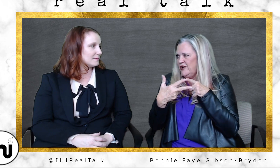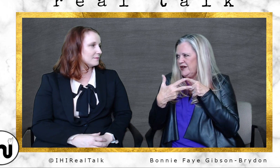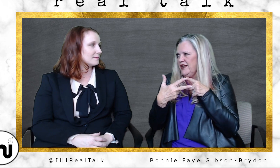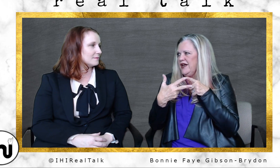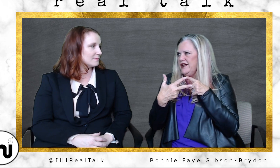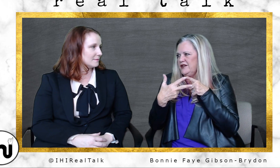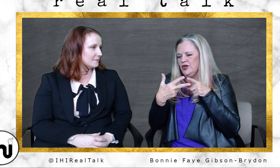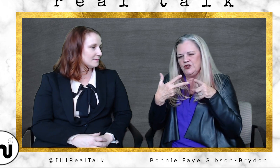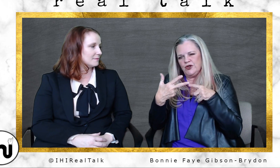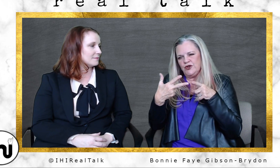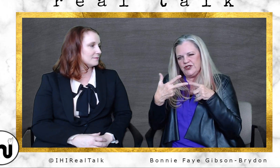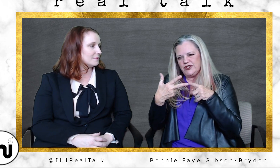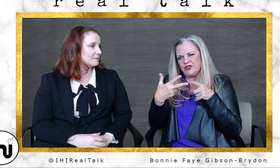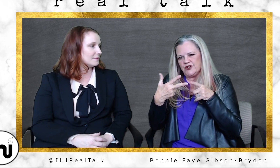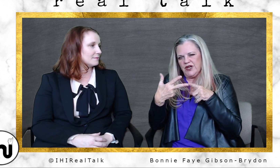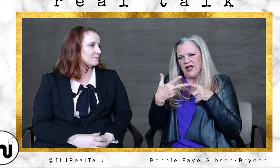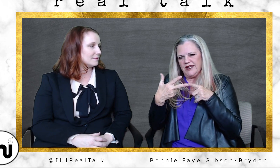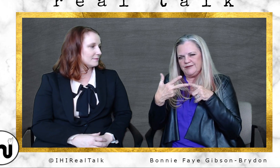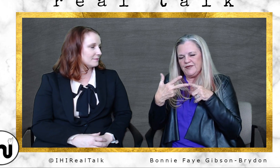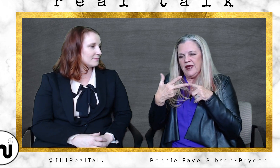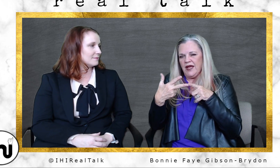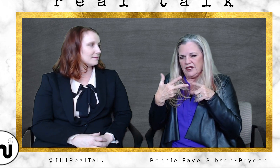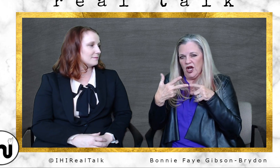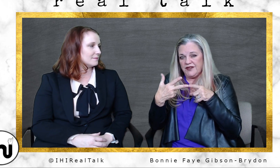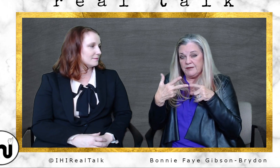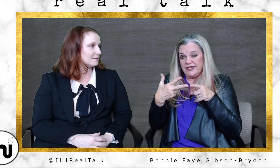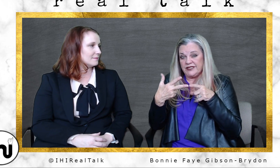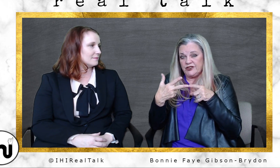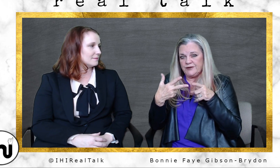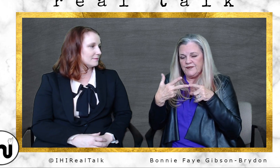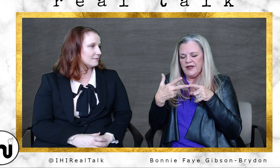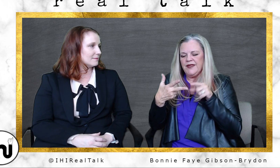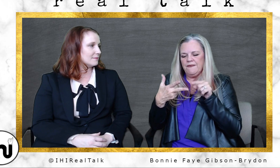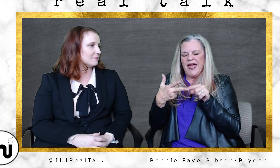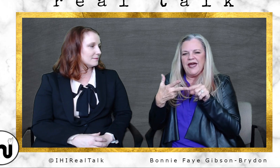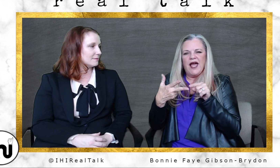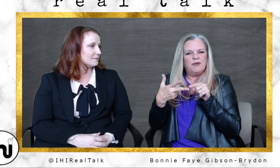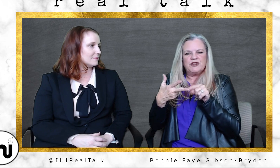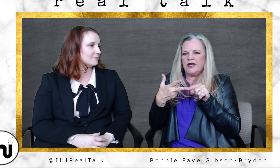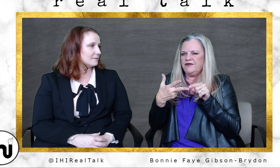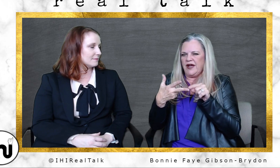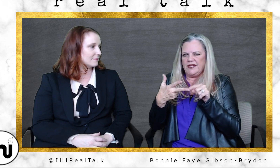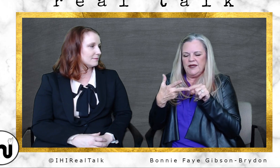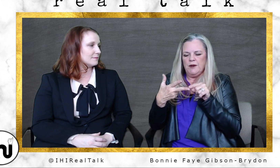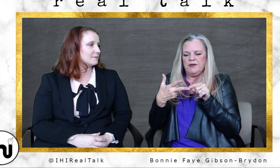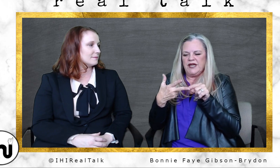client. So who's this third client? I call it the message. That I personify because